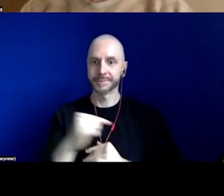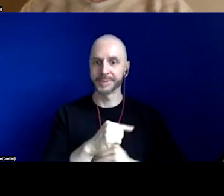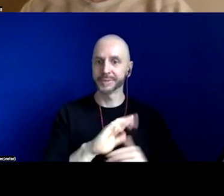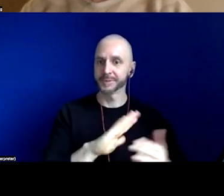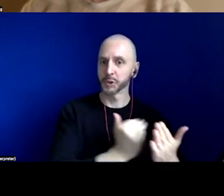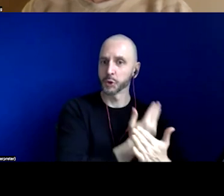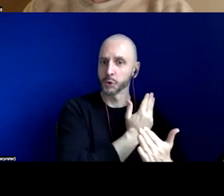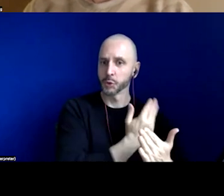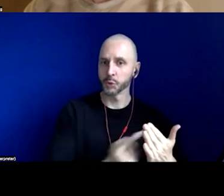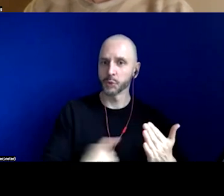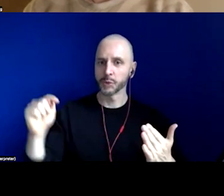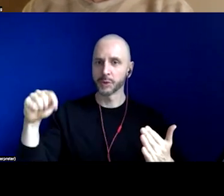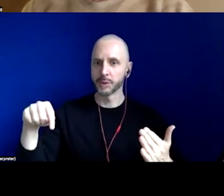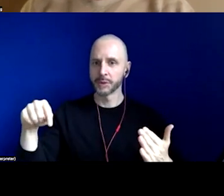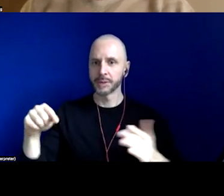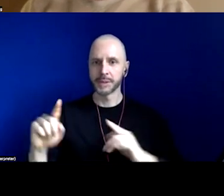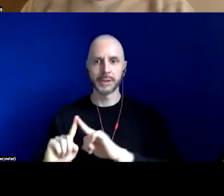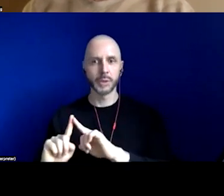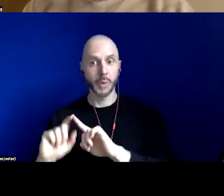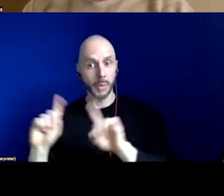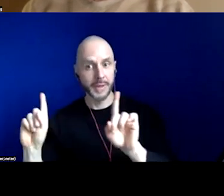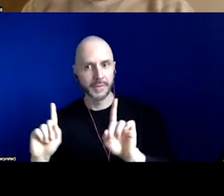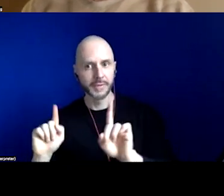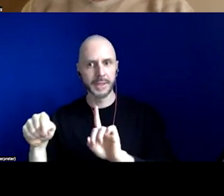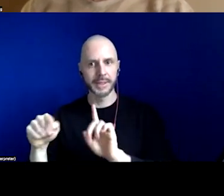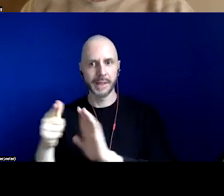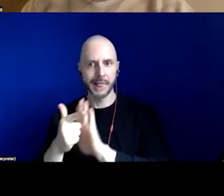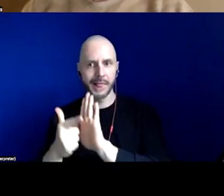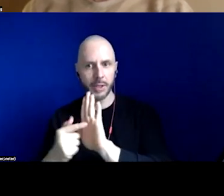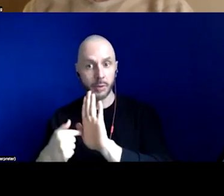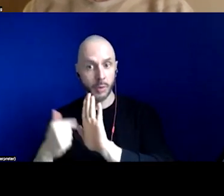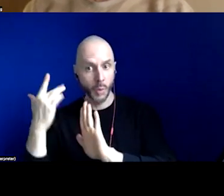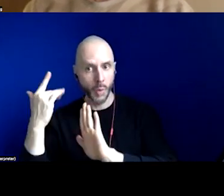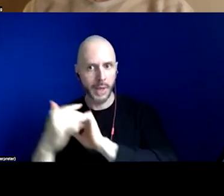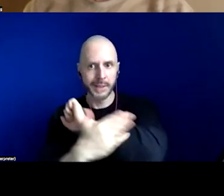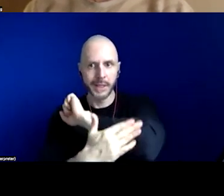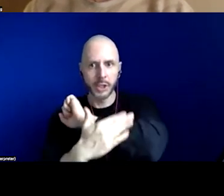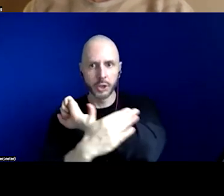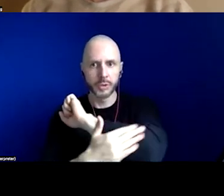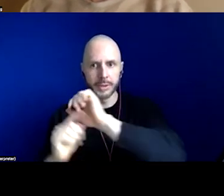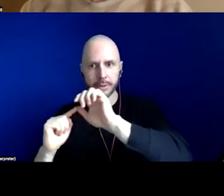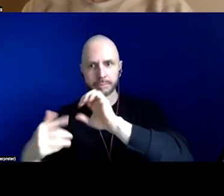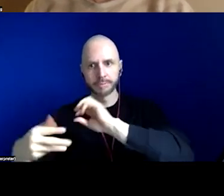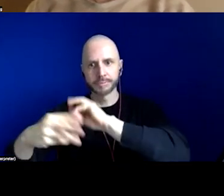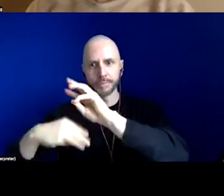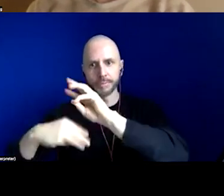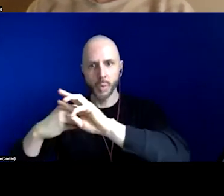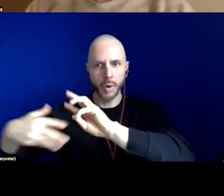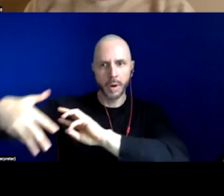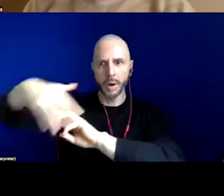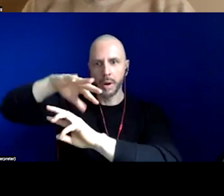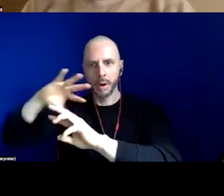It's also regionally different. So, to the best of knowledge and according to sort of fair use,